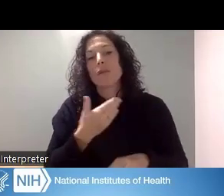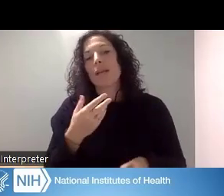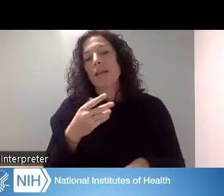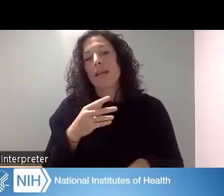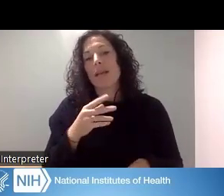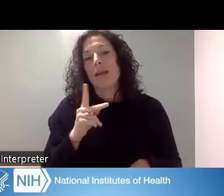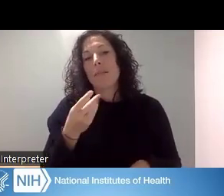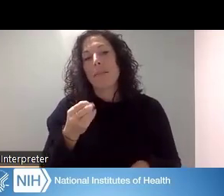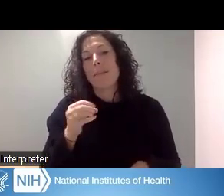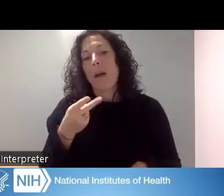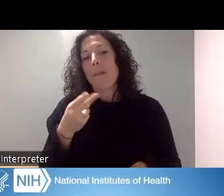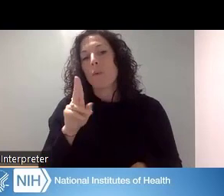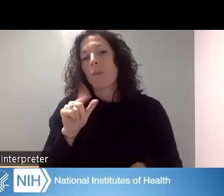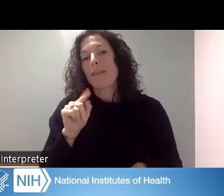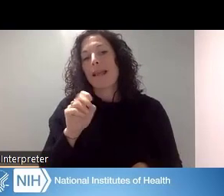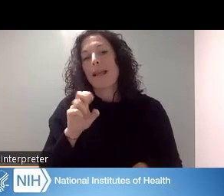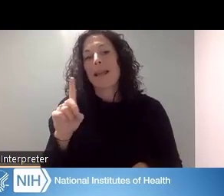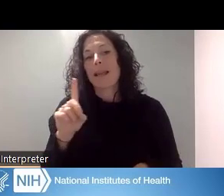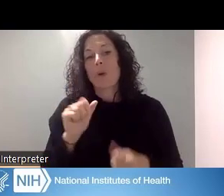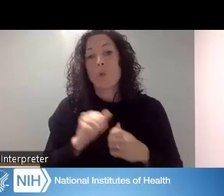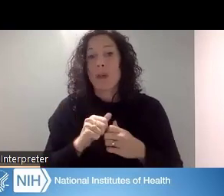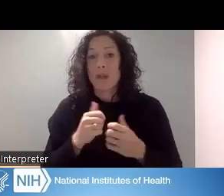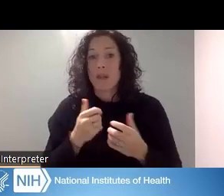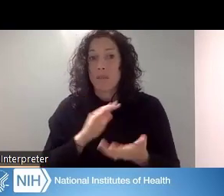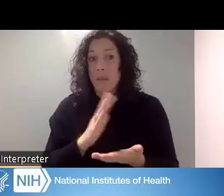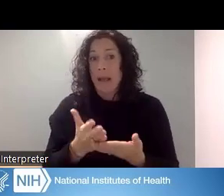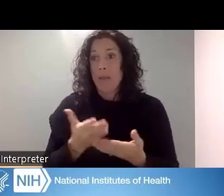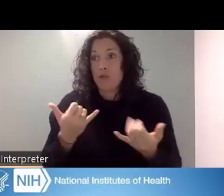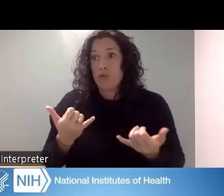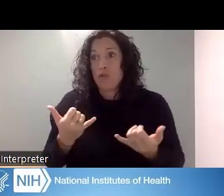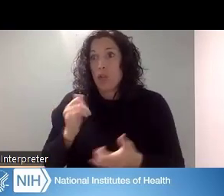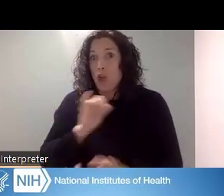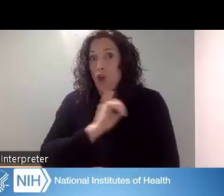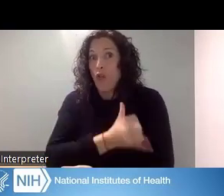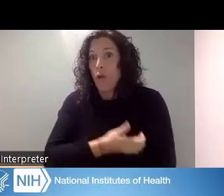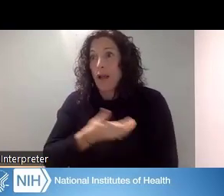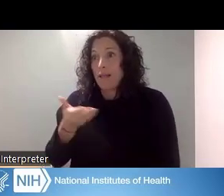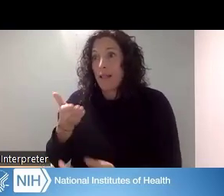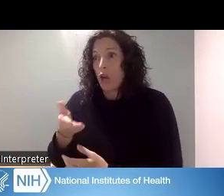that's currently authorized in PMS at the time of FFR submission,